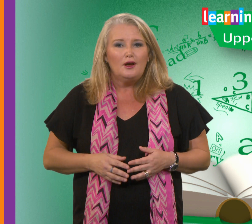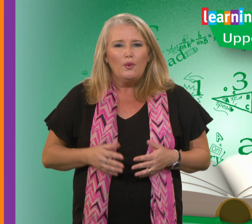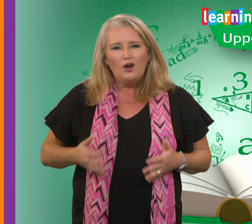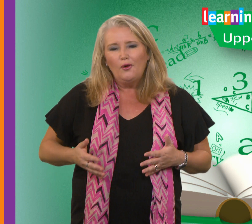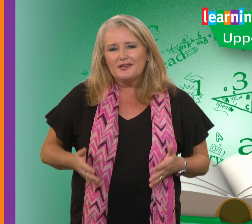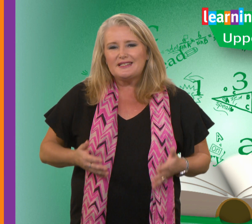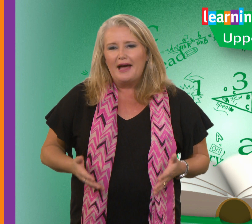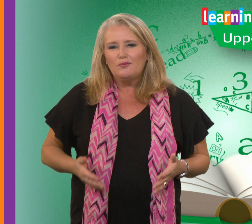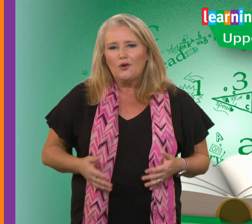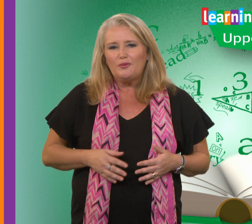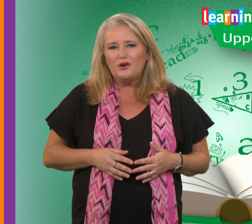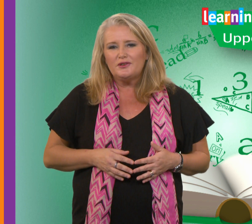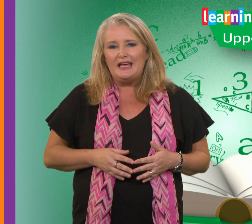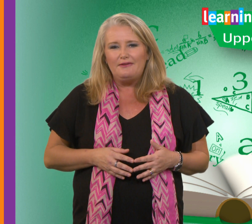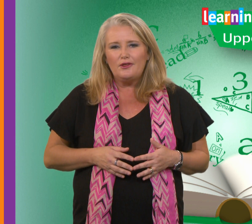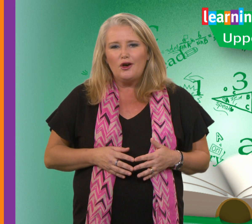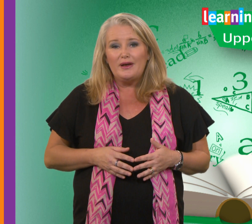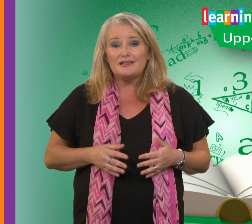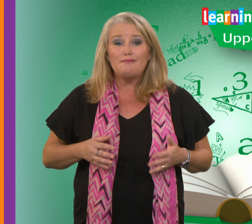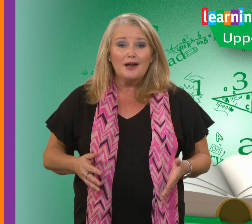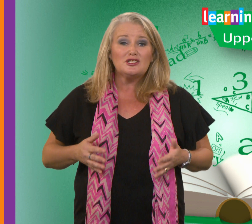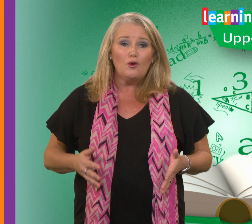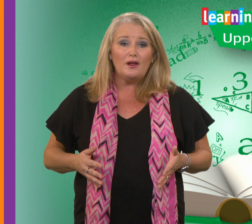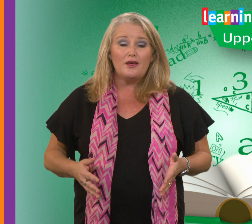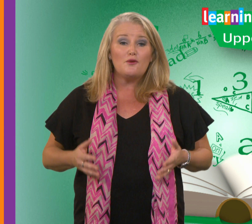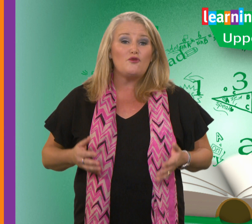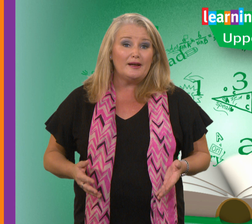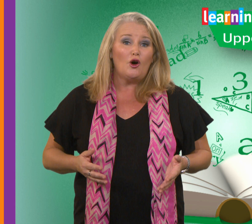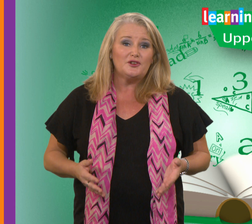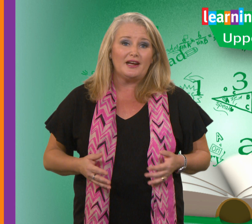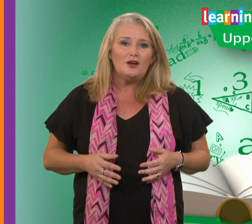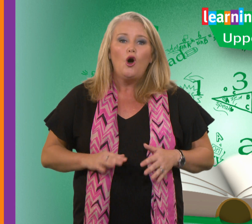We call it a scale model because, while it is much smaller than the real object,